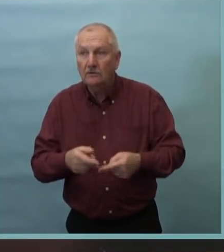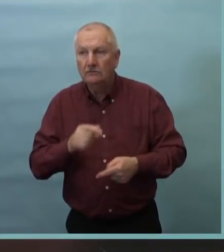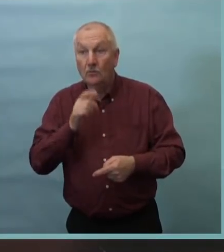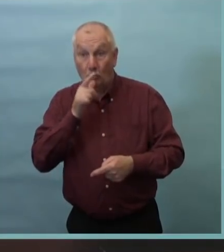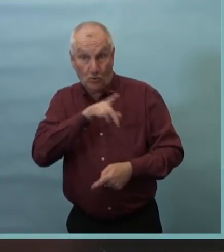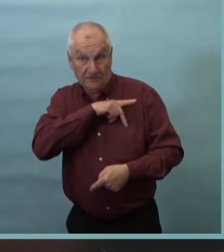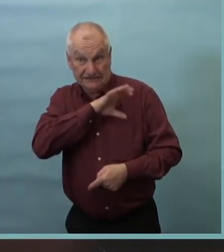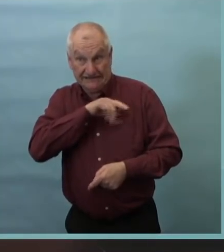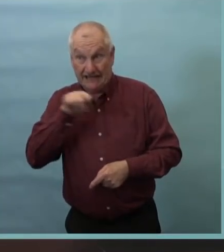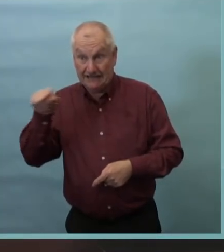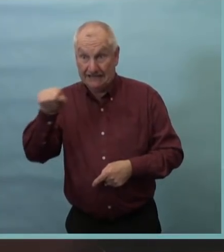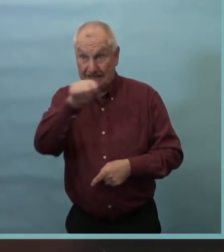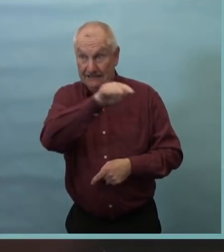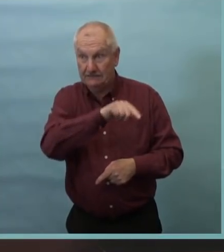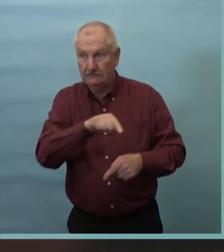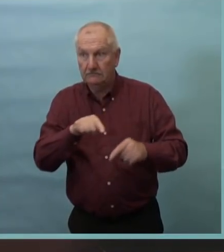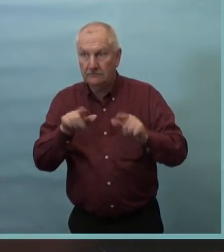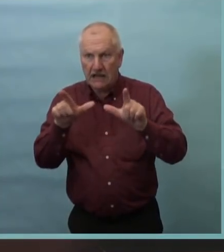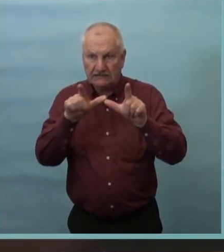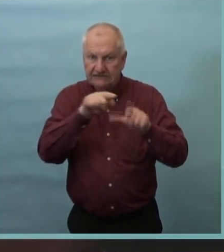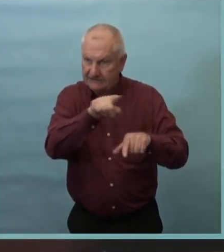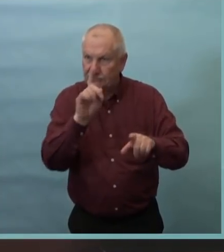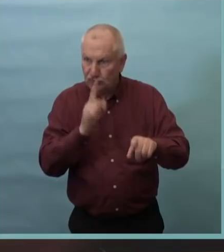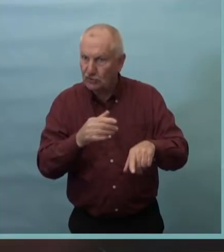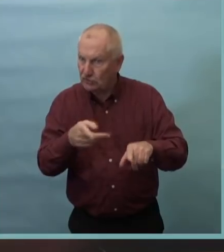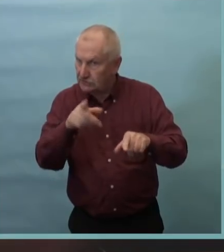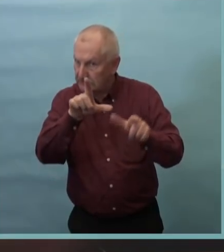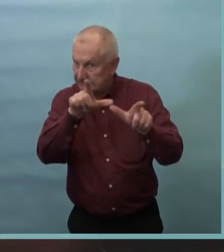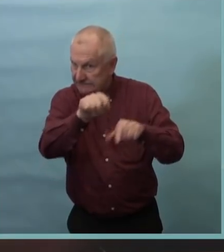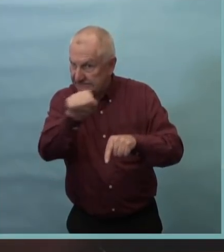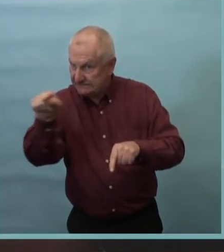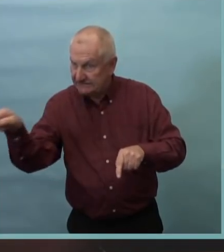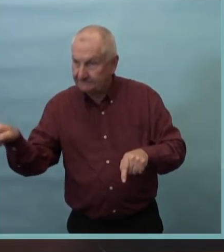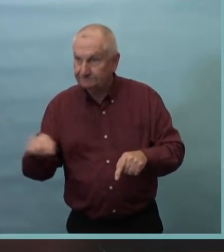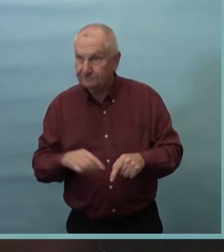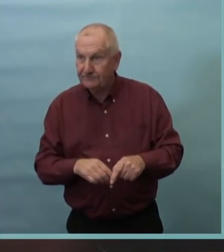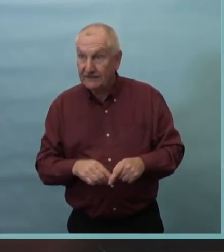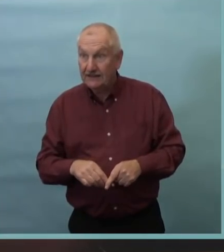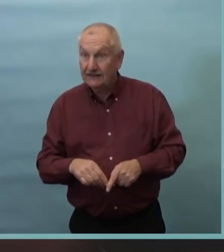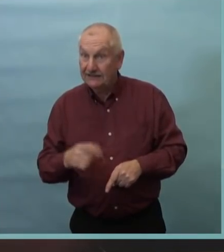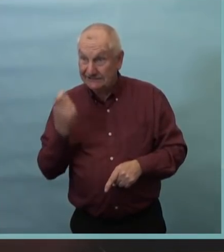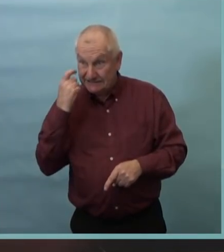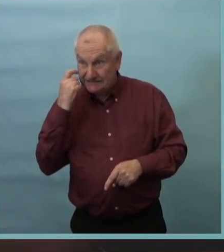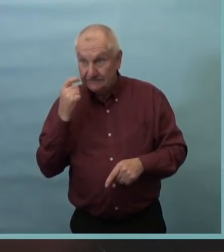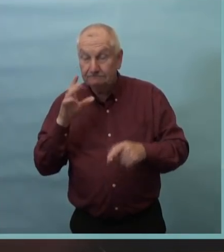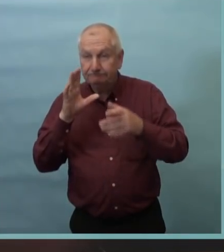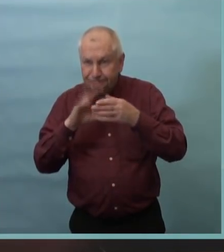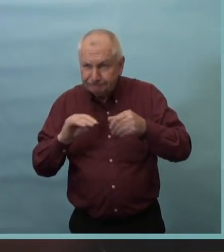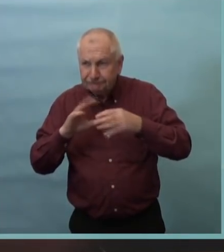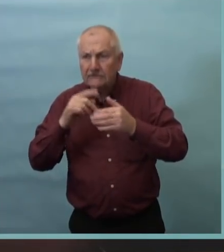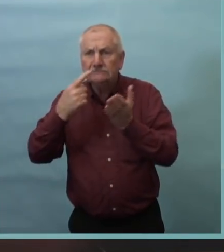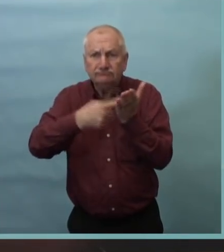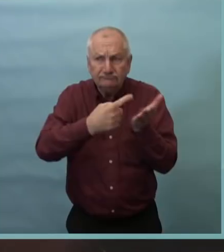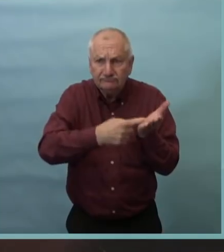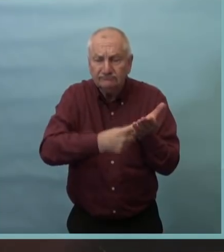been addressing it in the recent weeks and we've seen across Canada that a